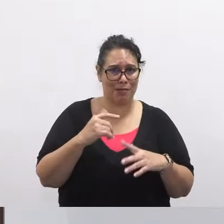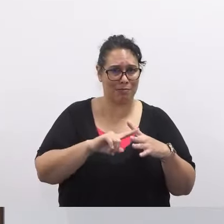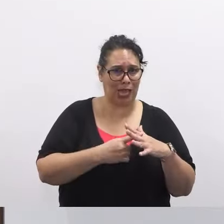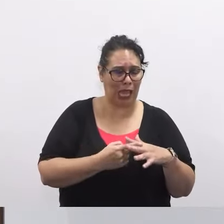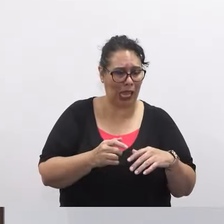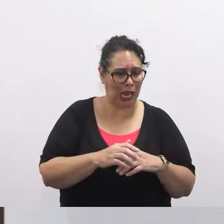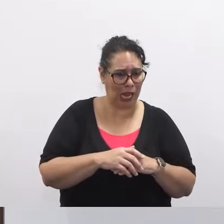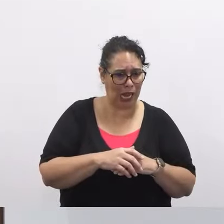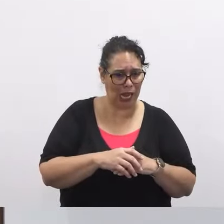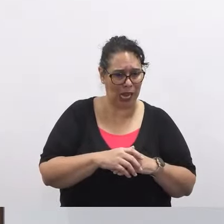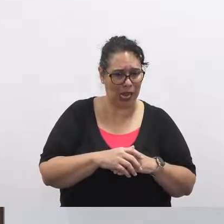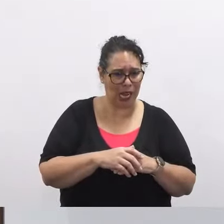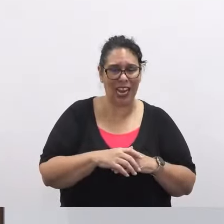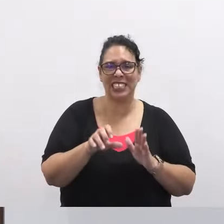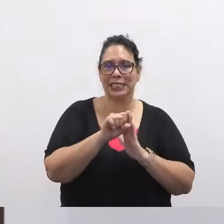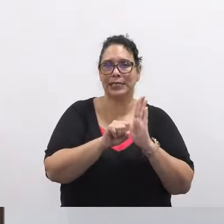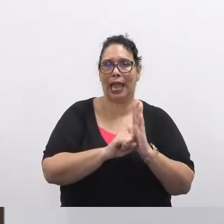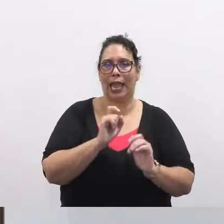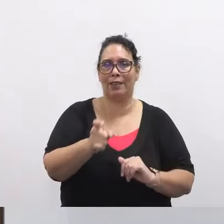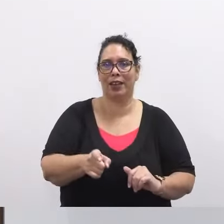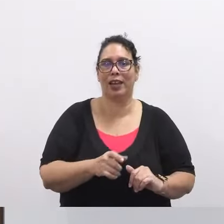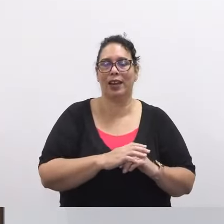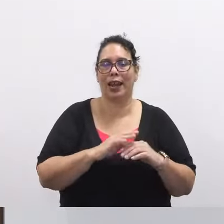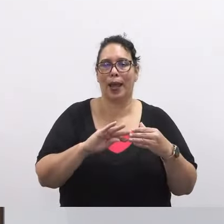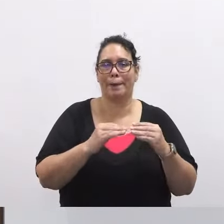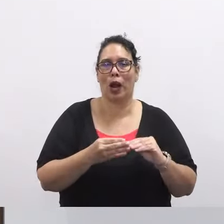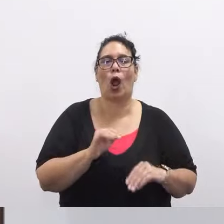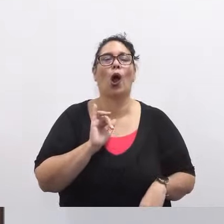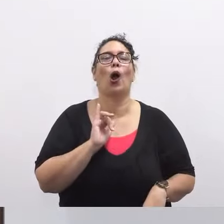It's a state designated, Okay. - number. Okay. - Yeah.